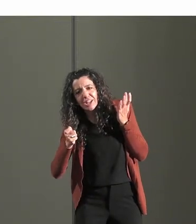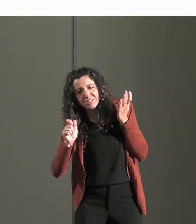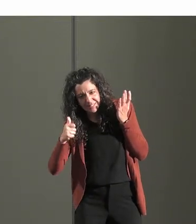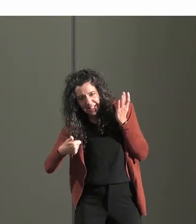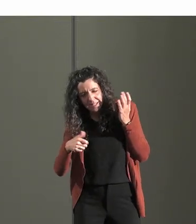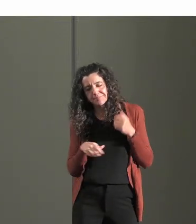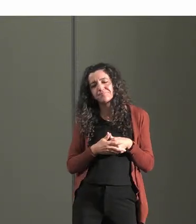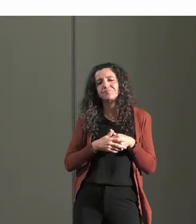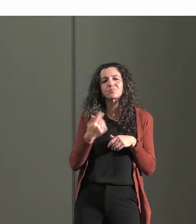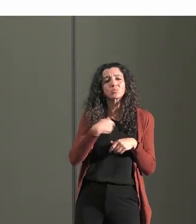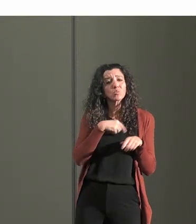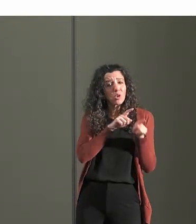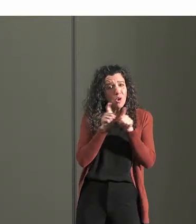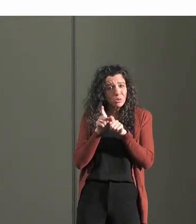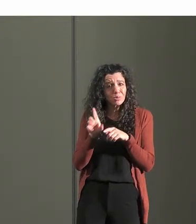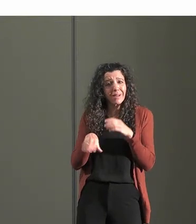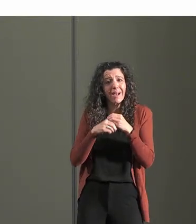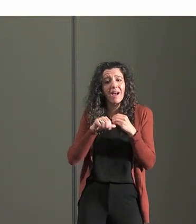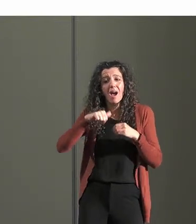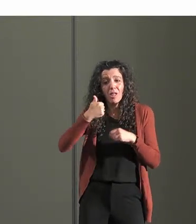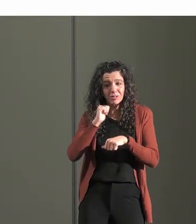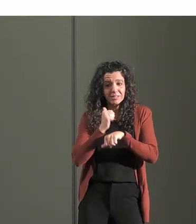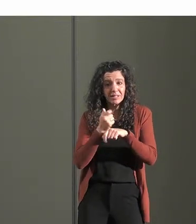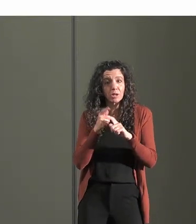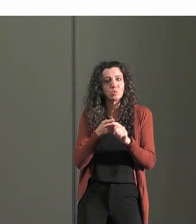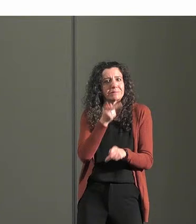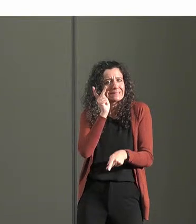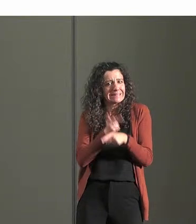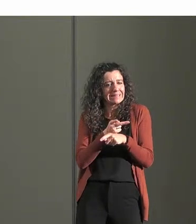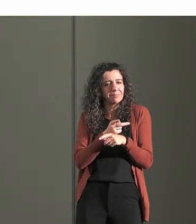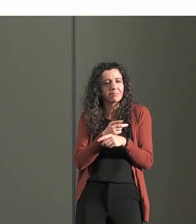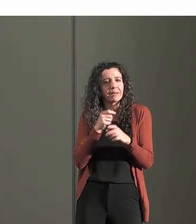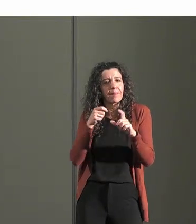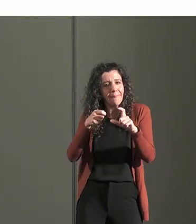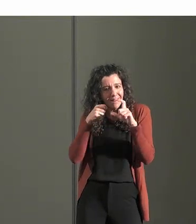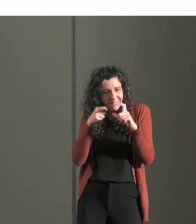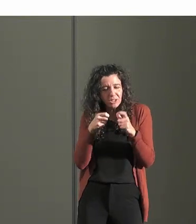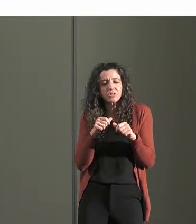settings . One last thing we added the